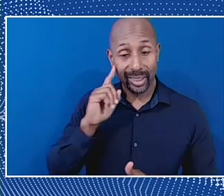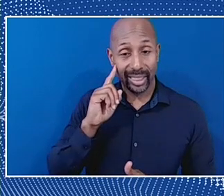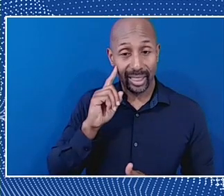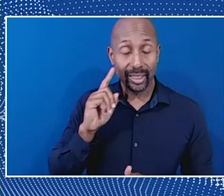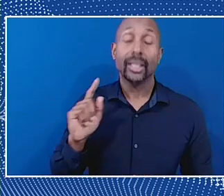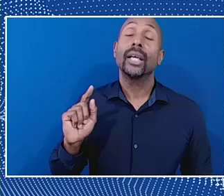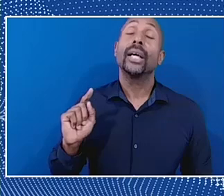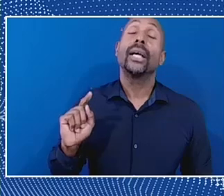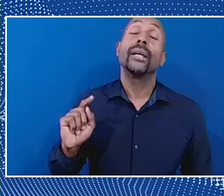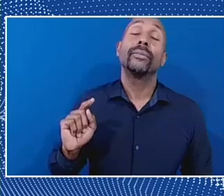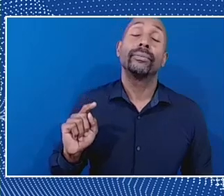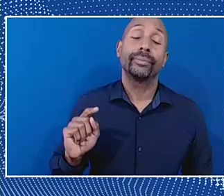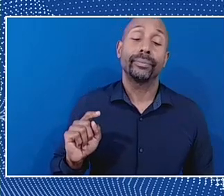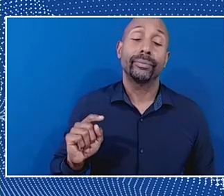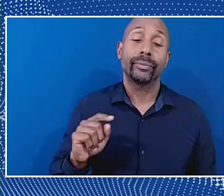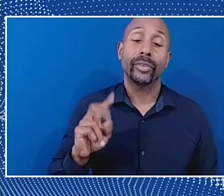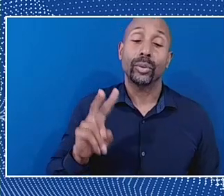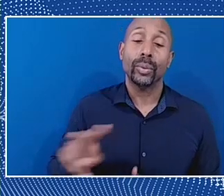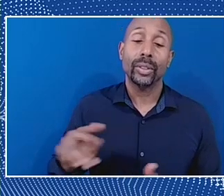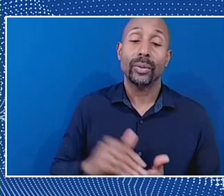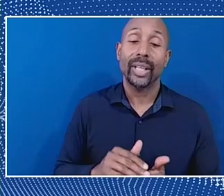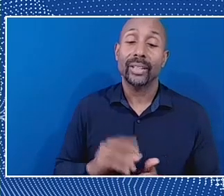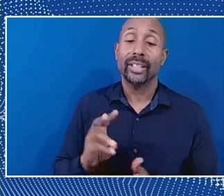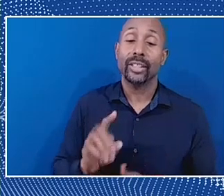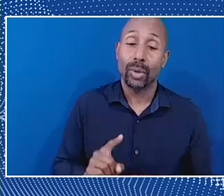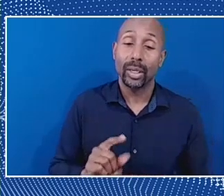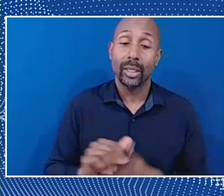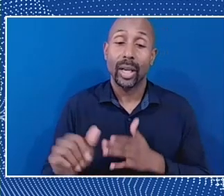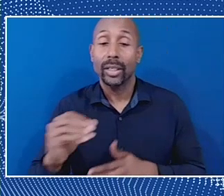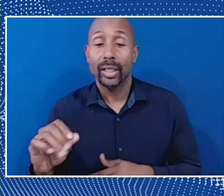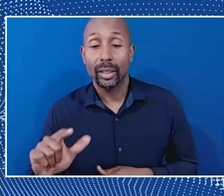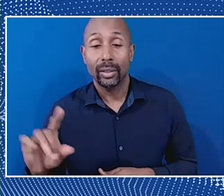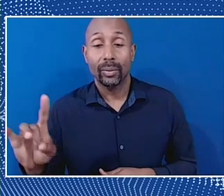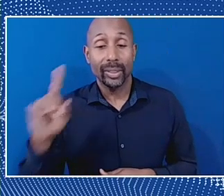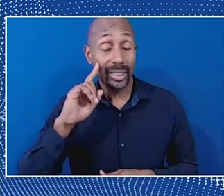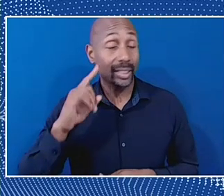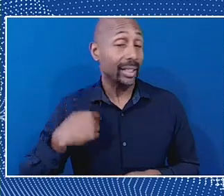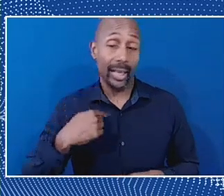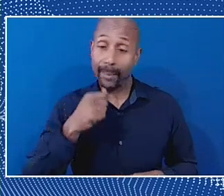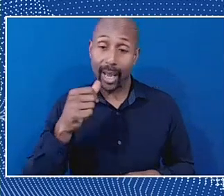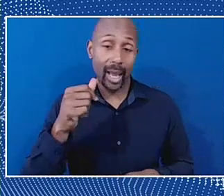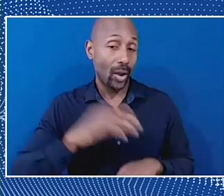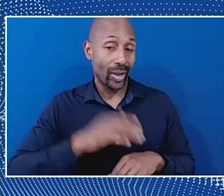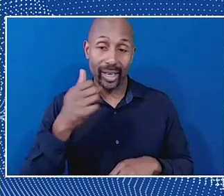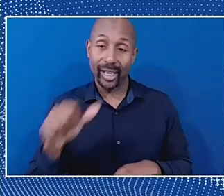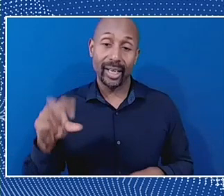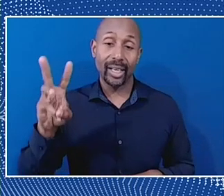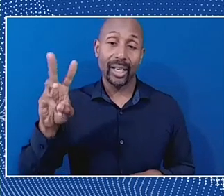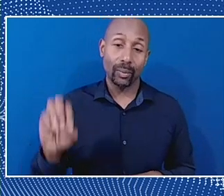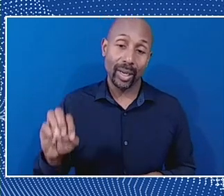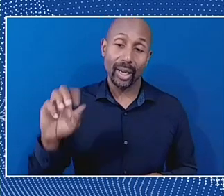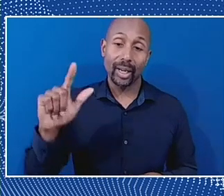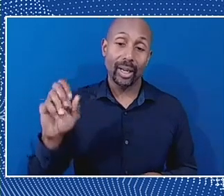state aid. By allowing a program to allow complete or partial forgiveness for individuals with chronic health